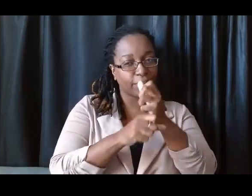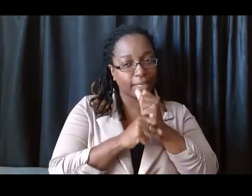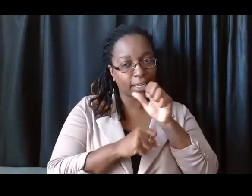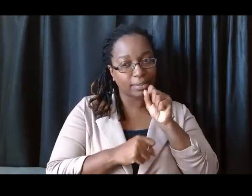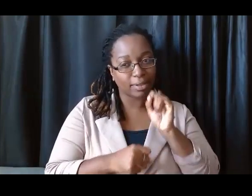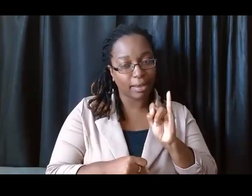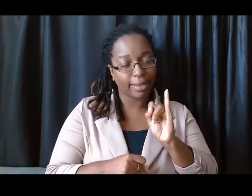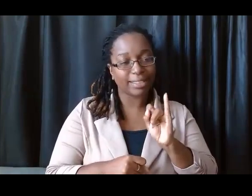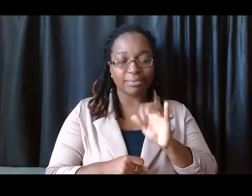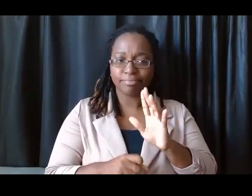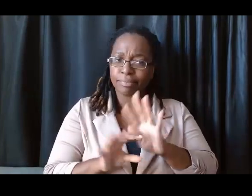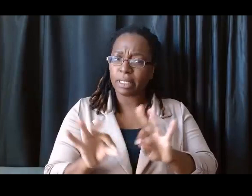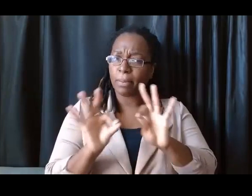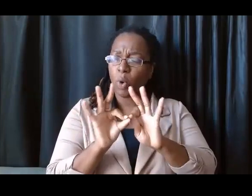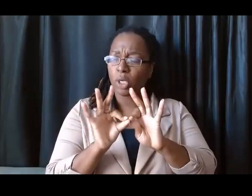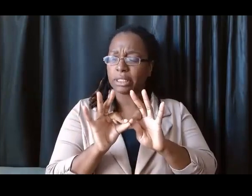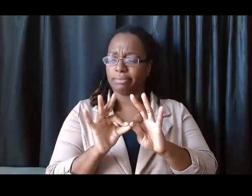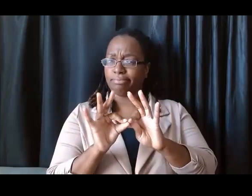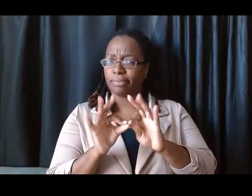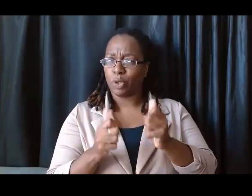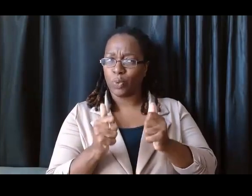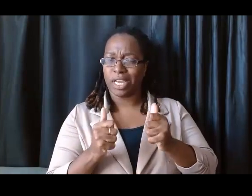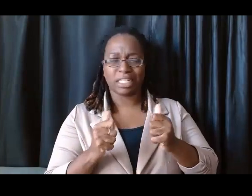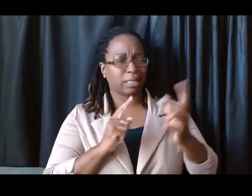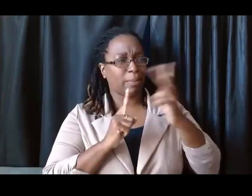important to figure out which benefits if you're receiving so you know which rues apply to you.